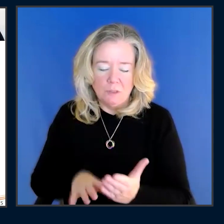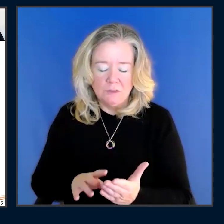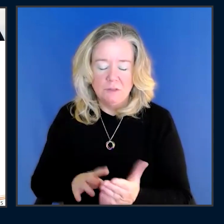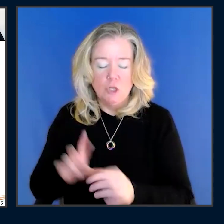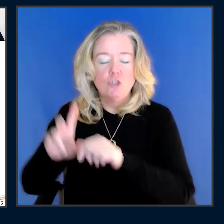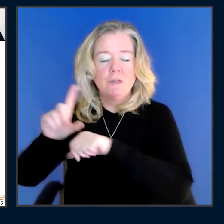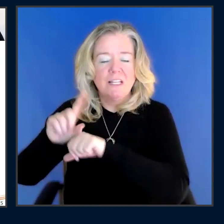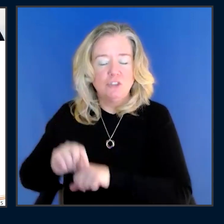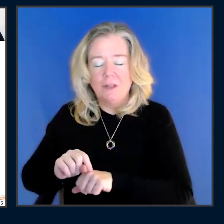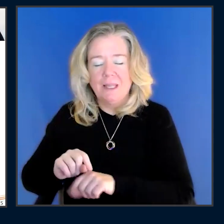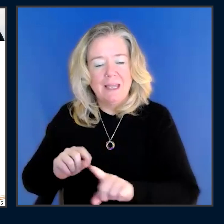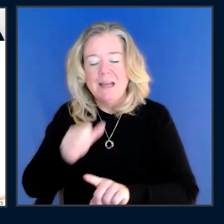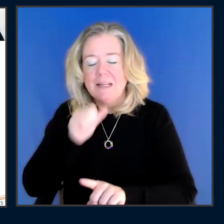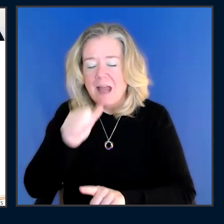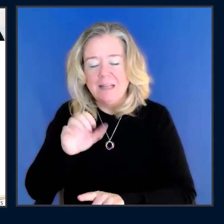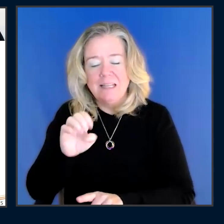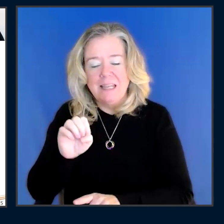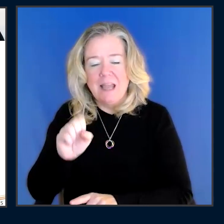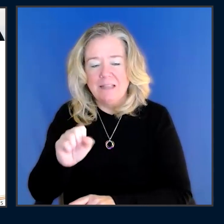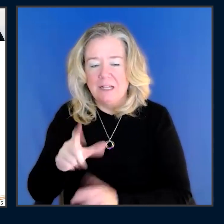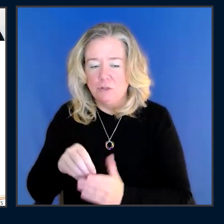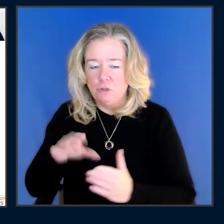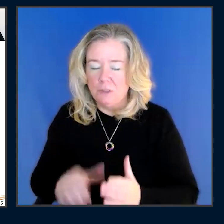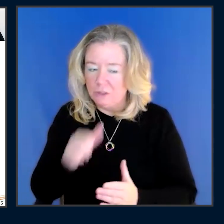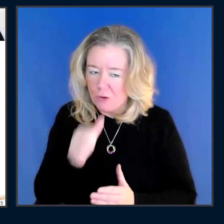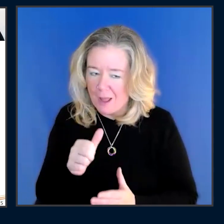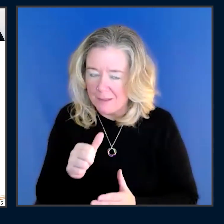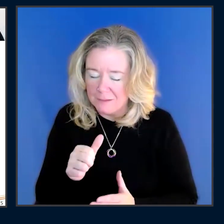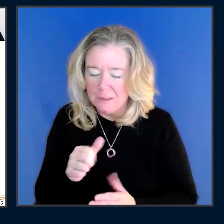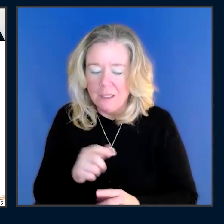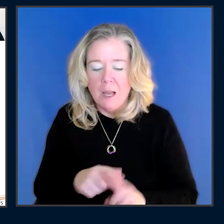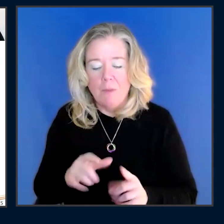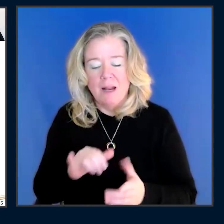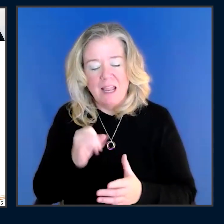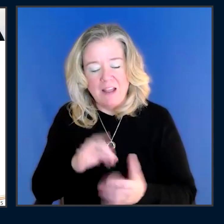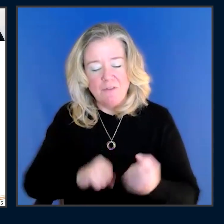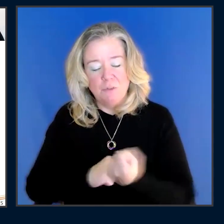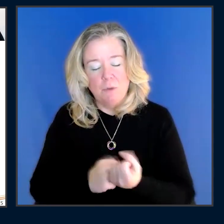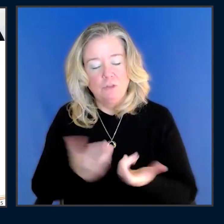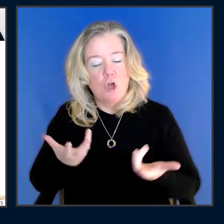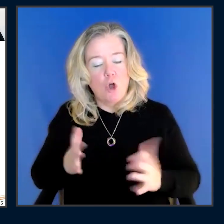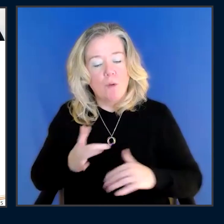deaf and hard of hearing students are traditionally not ESL students. But if those supports